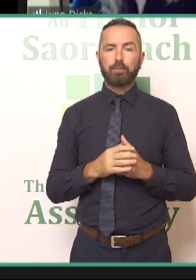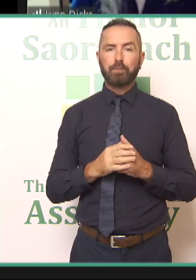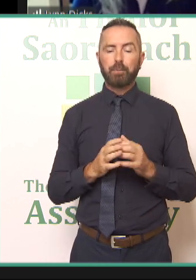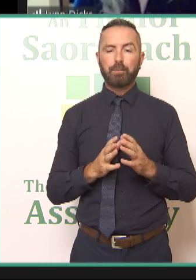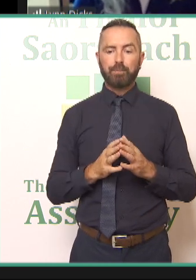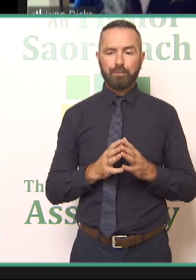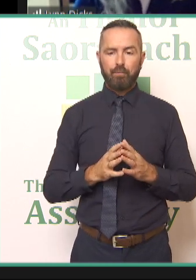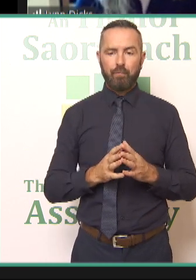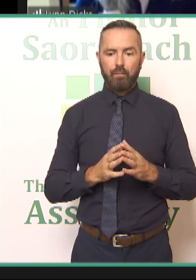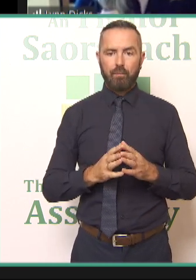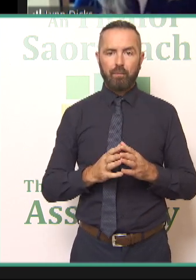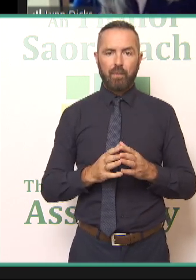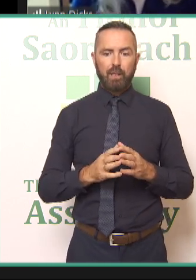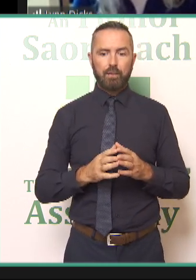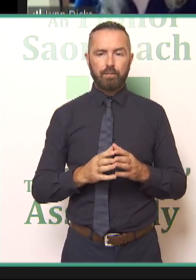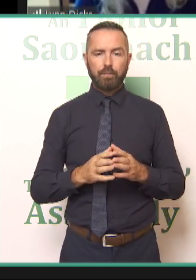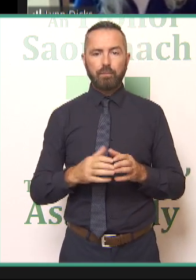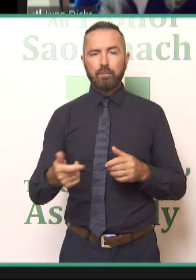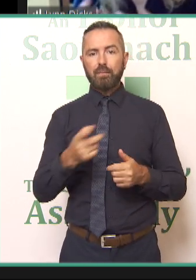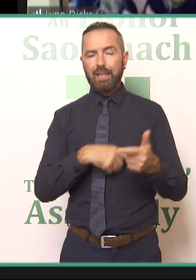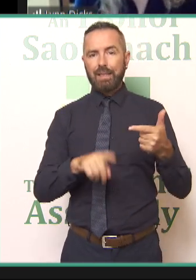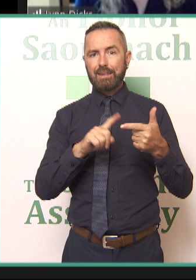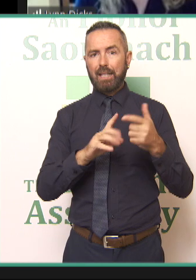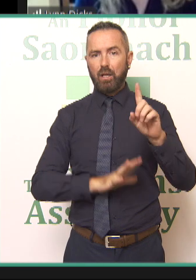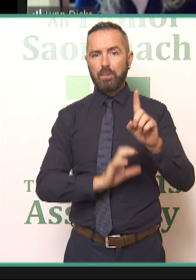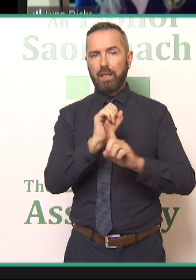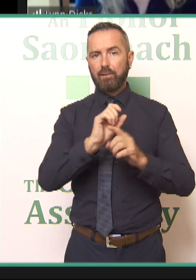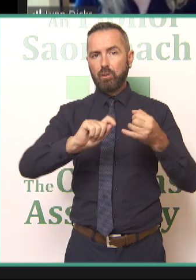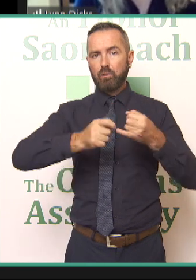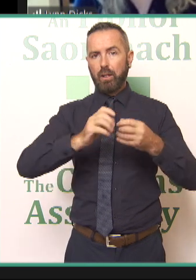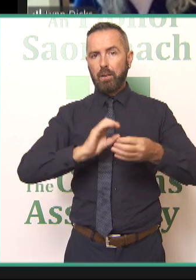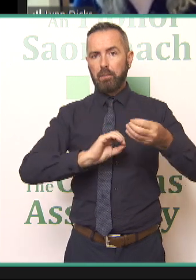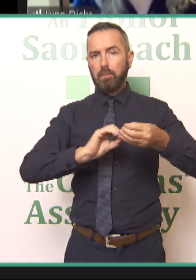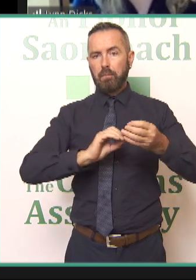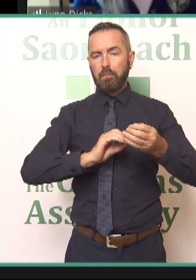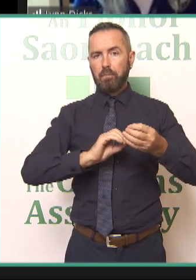um so in addition to the second objective is to try and produce food efficiently on the smallest